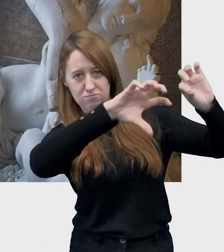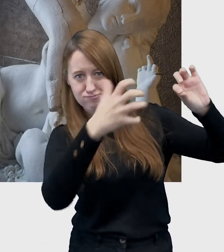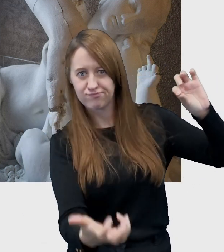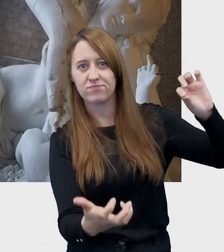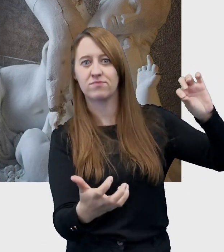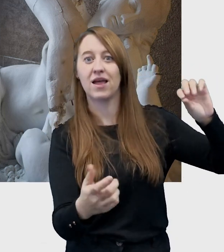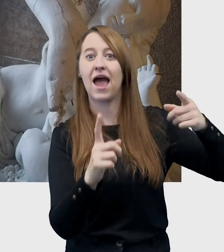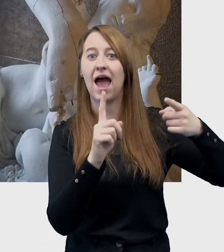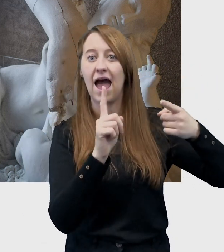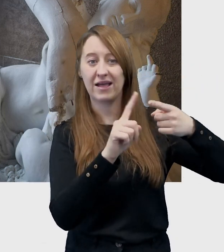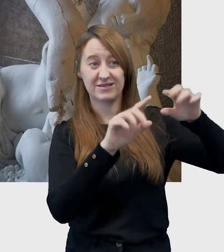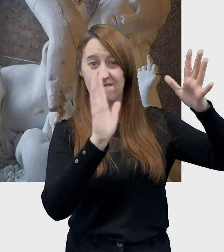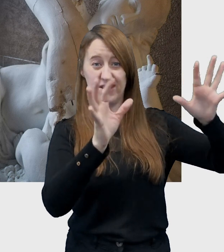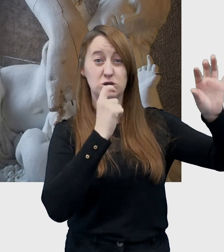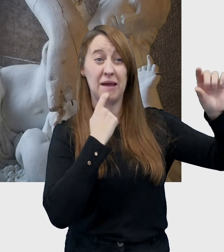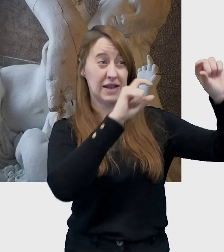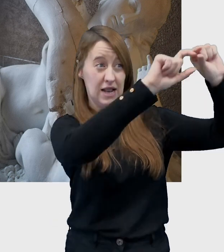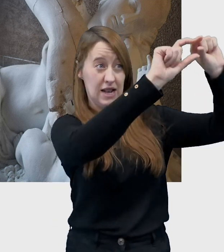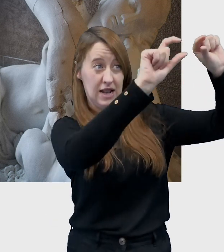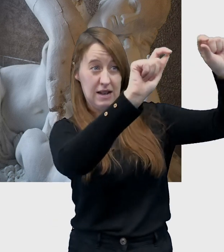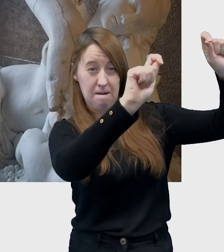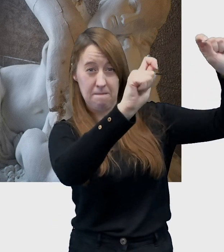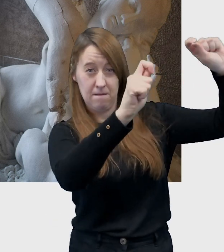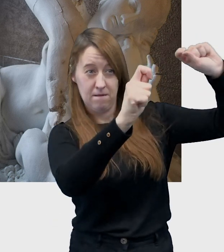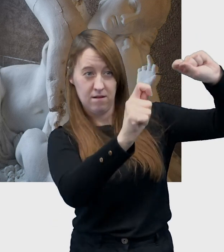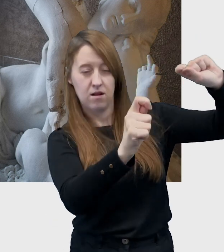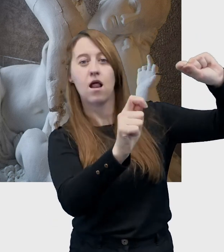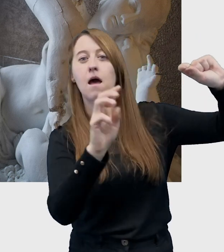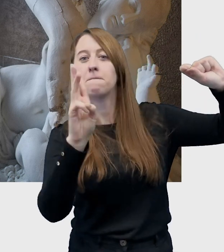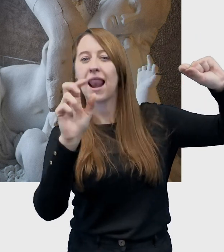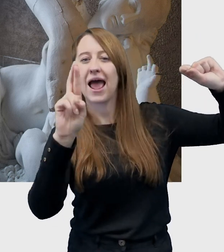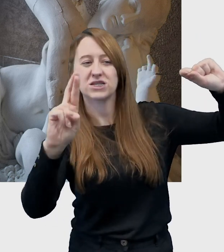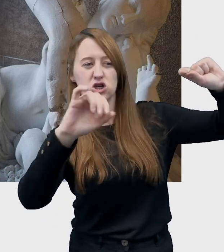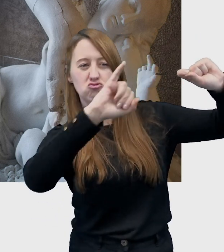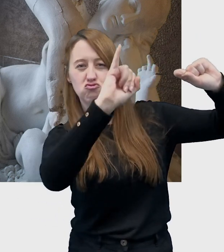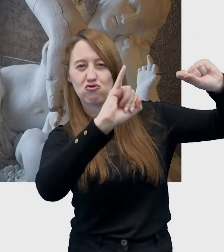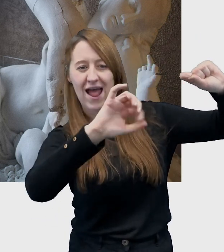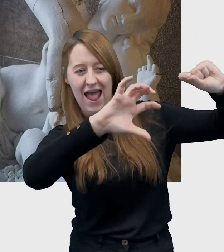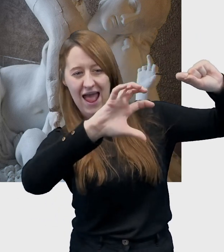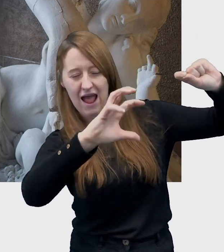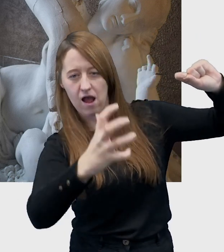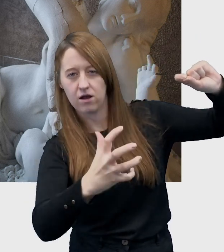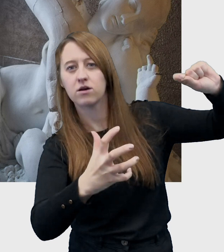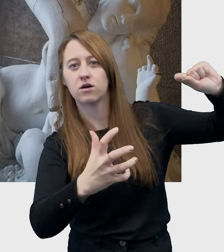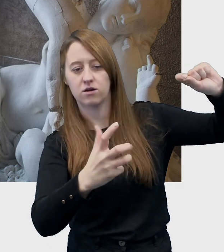armature which caused cracking along the plaster, because obviously plaster is quite rigid, all down the front, the